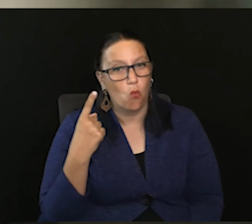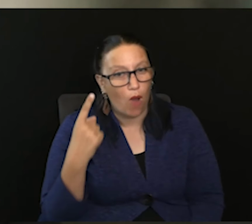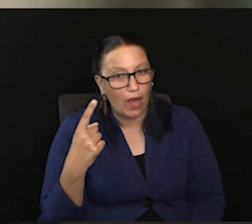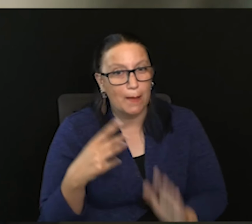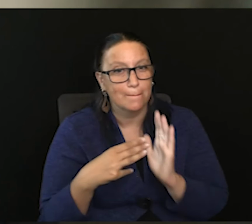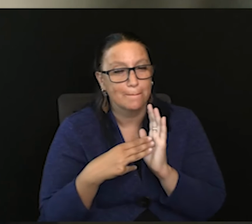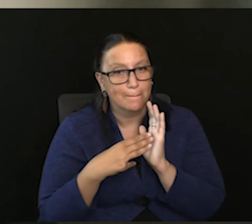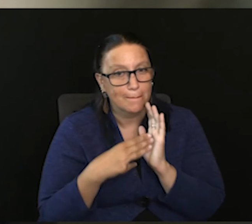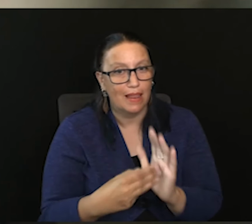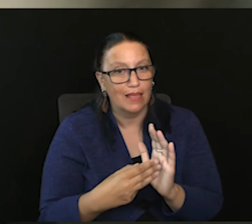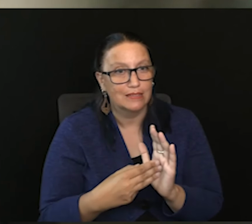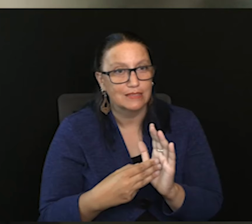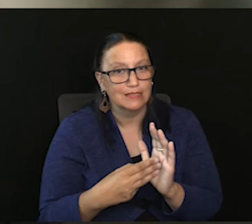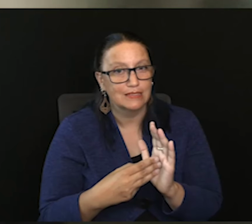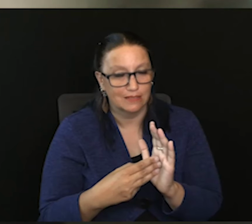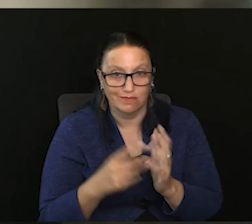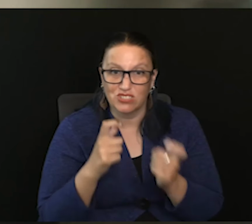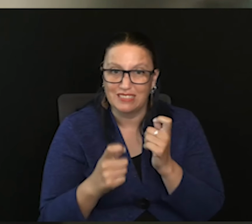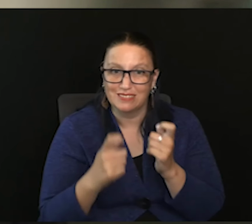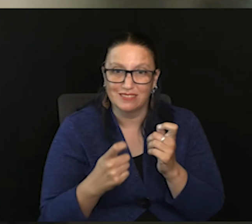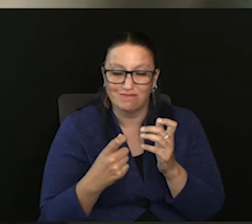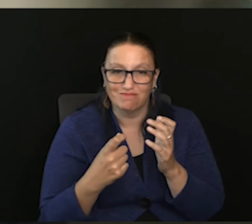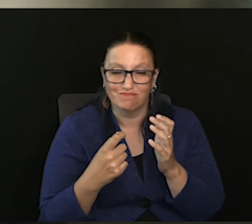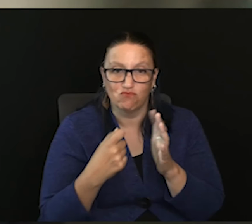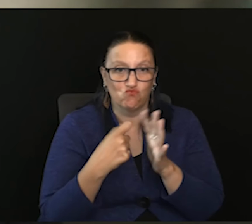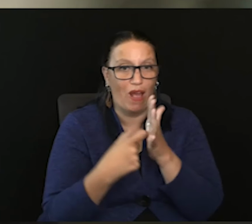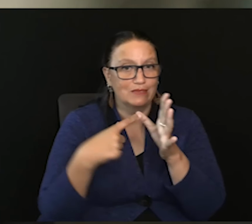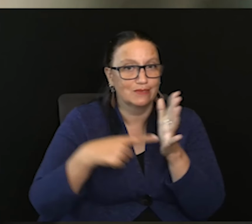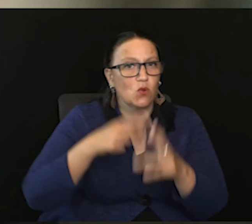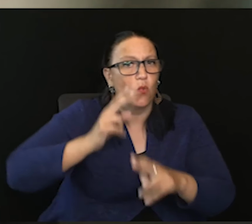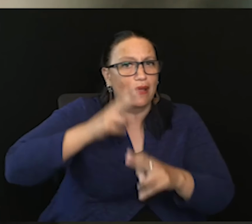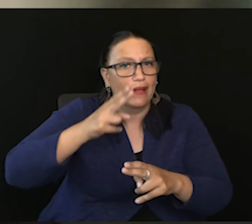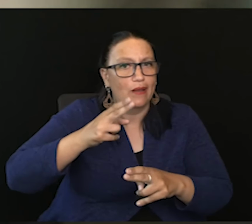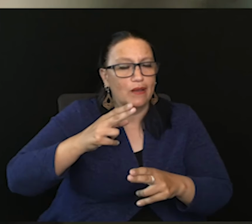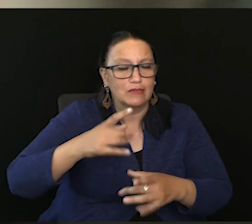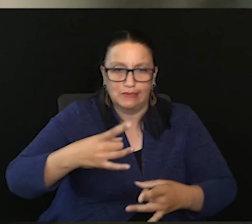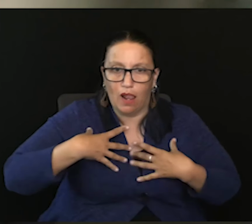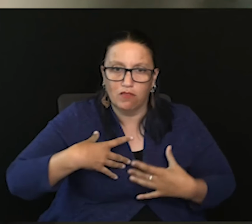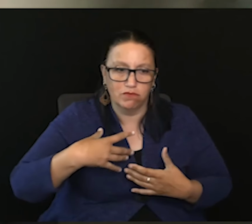million doses, sorry, tests and provided them to aged care.